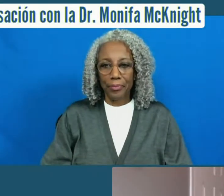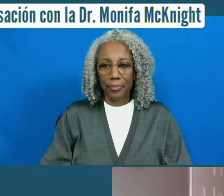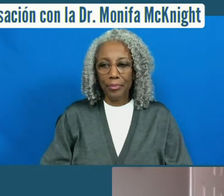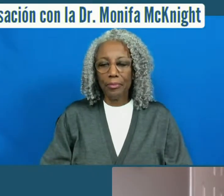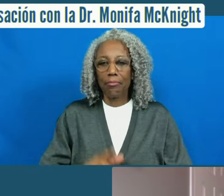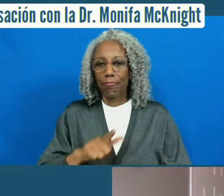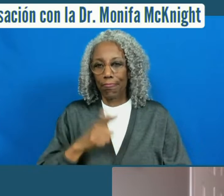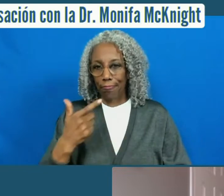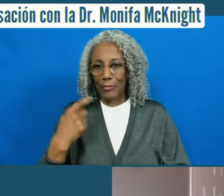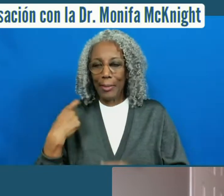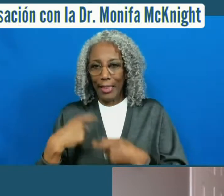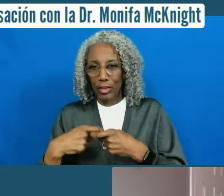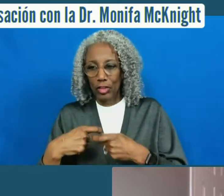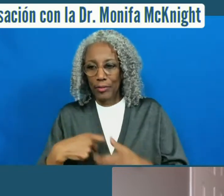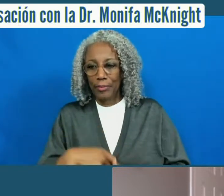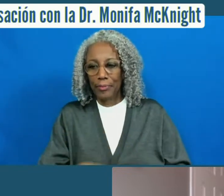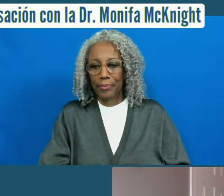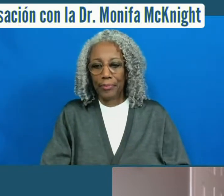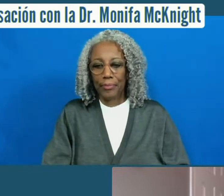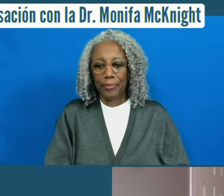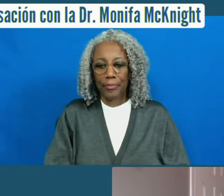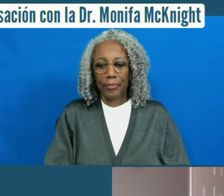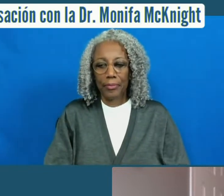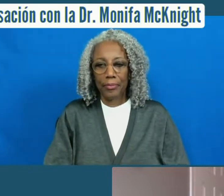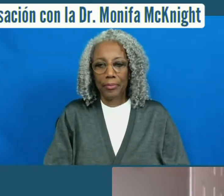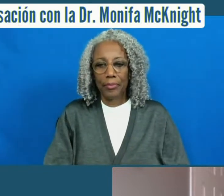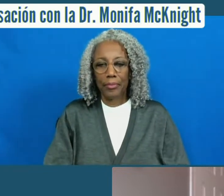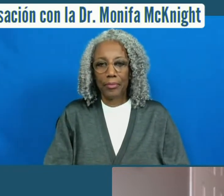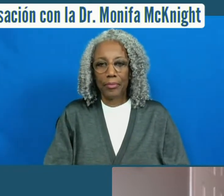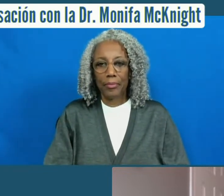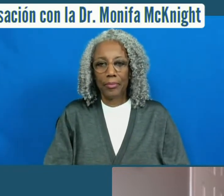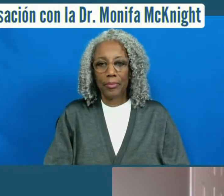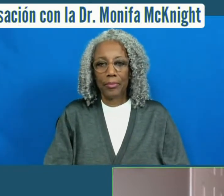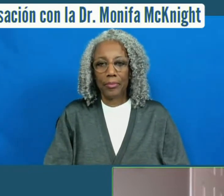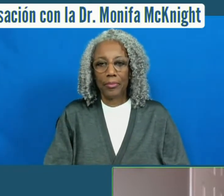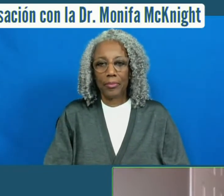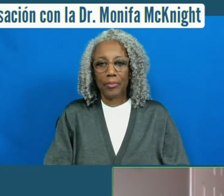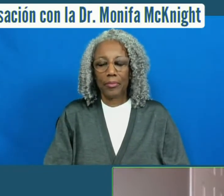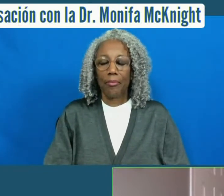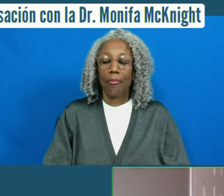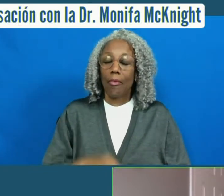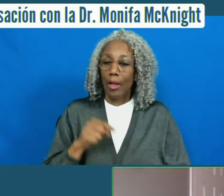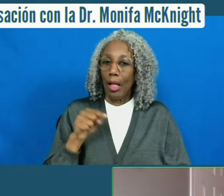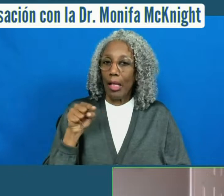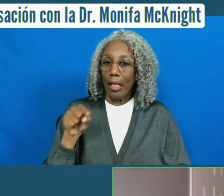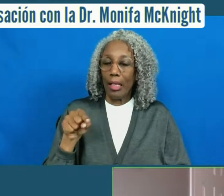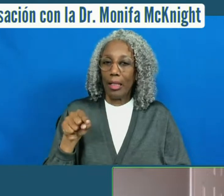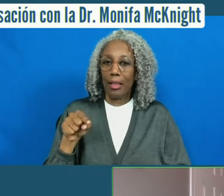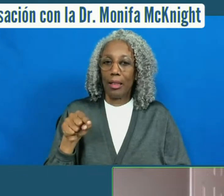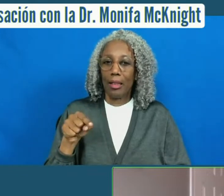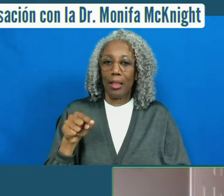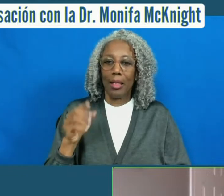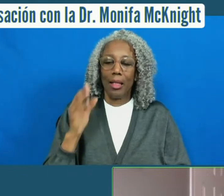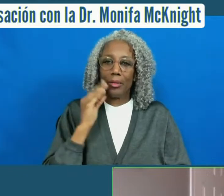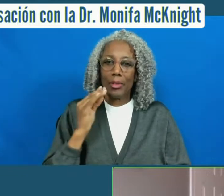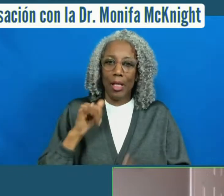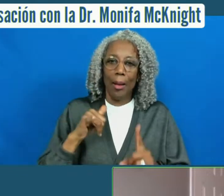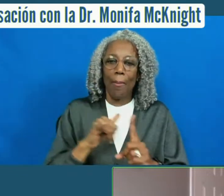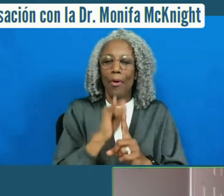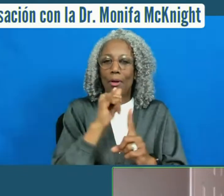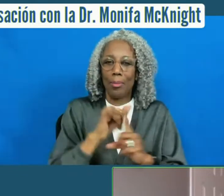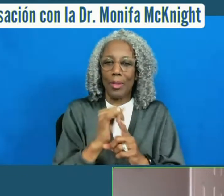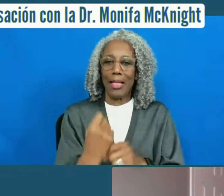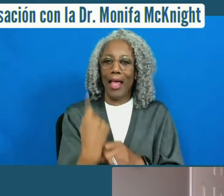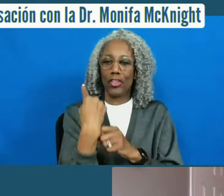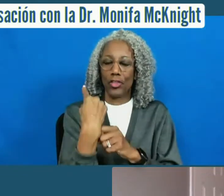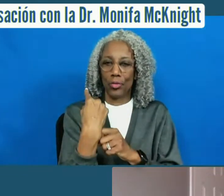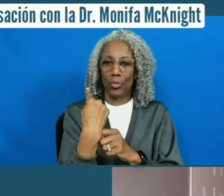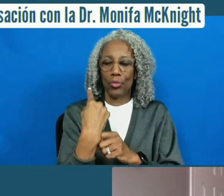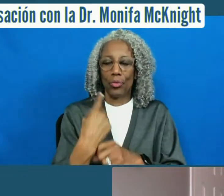grade seven. Elephant O'Neill